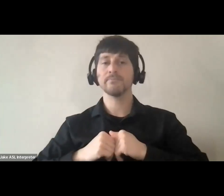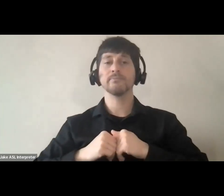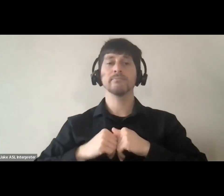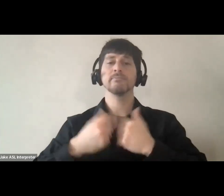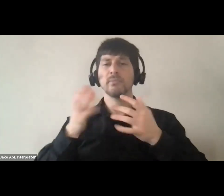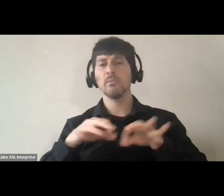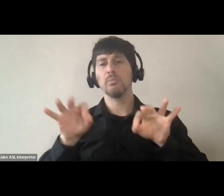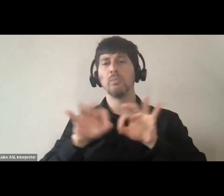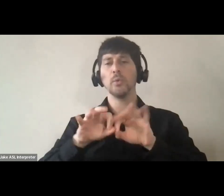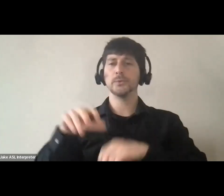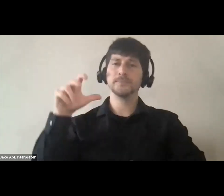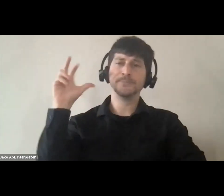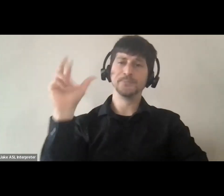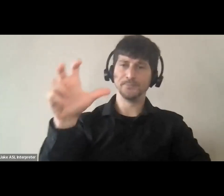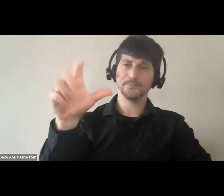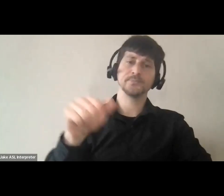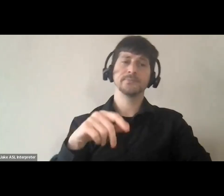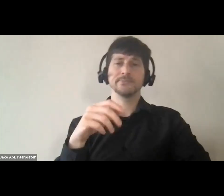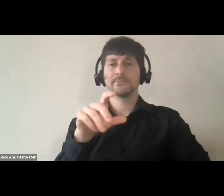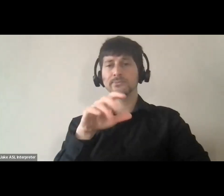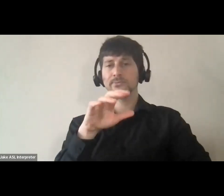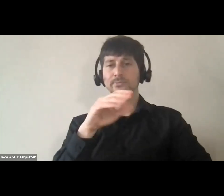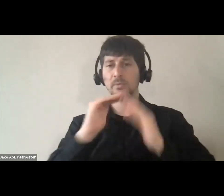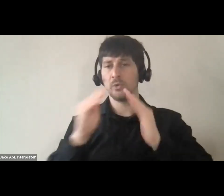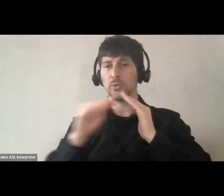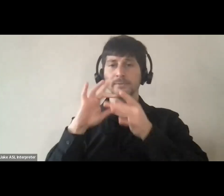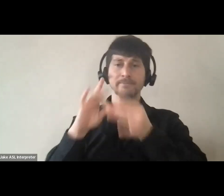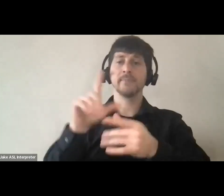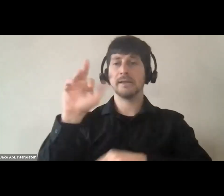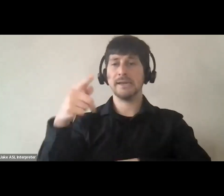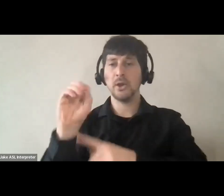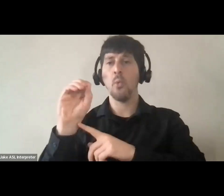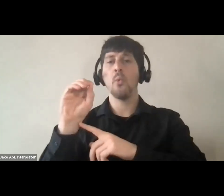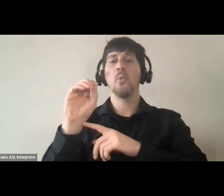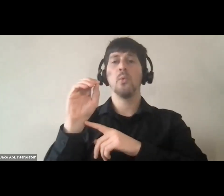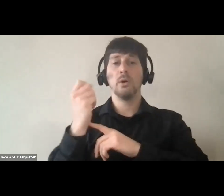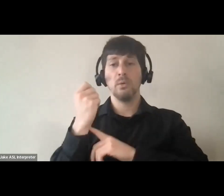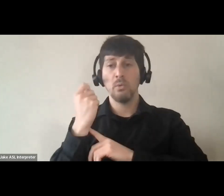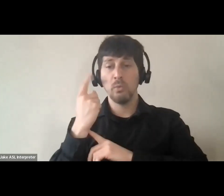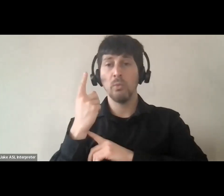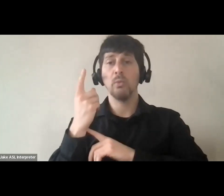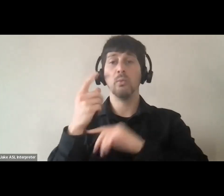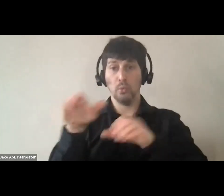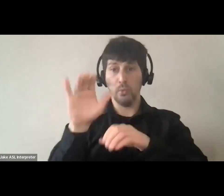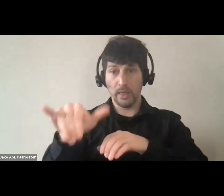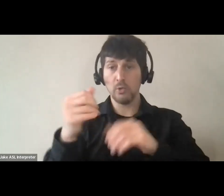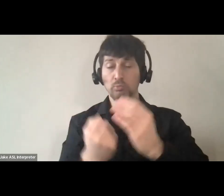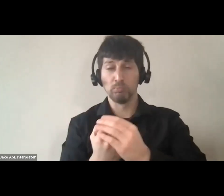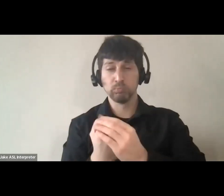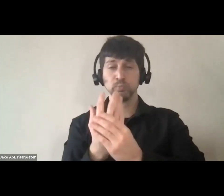We should believe in a world that allows all disabled people to communicate.